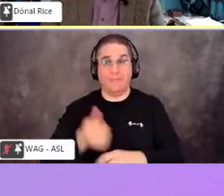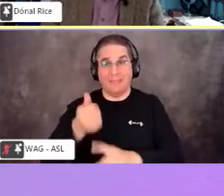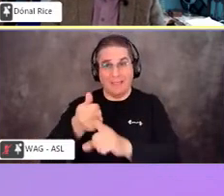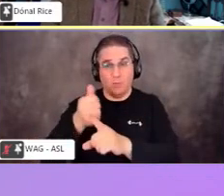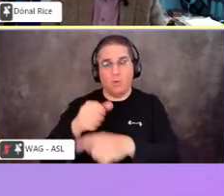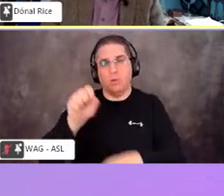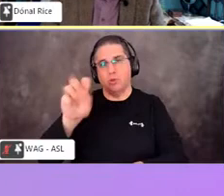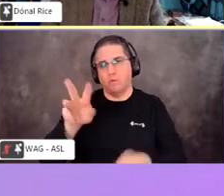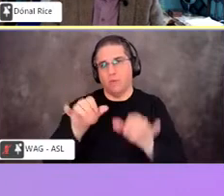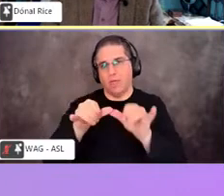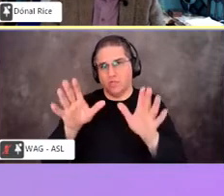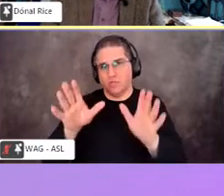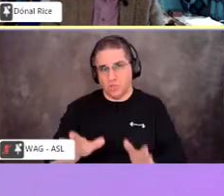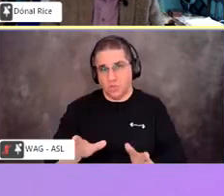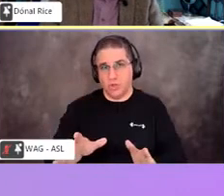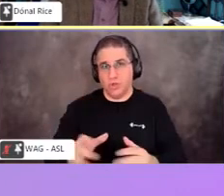Passed away at his funeral was this morning. Gerry was